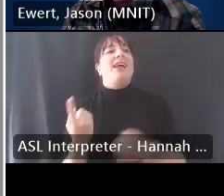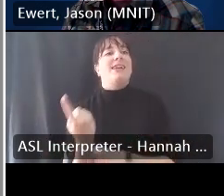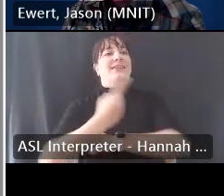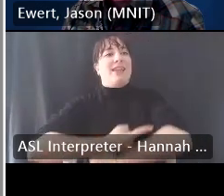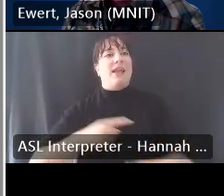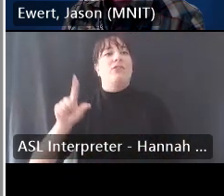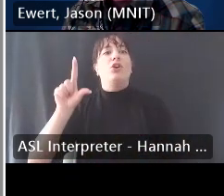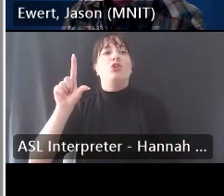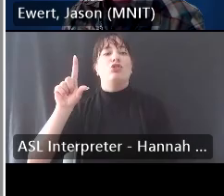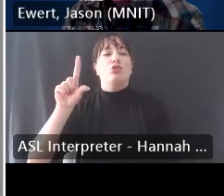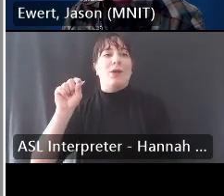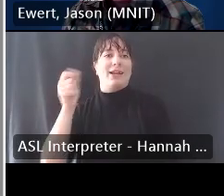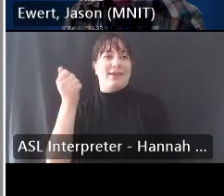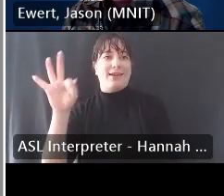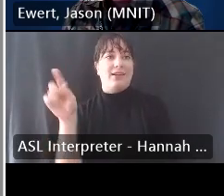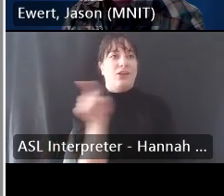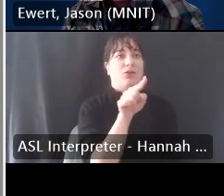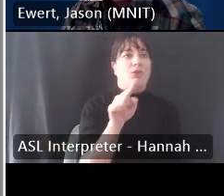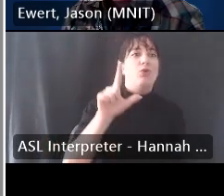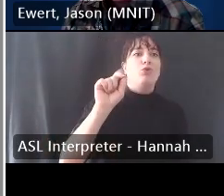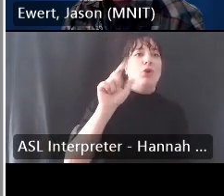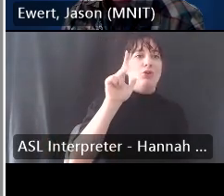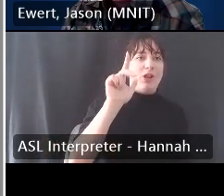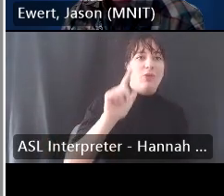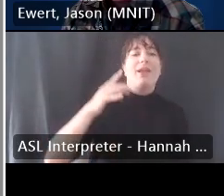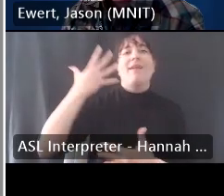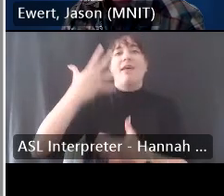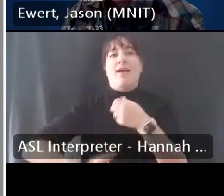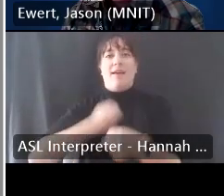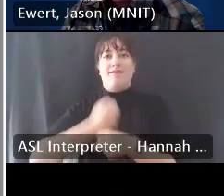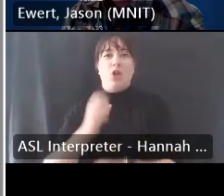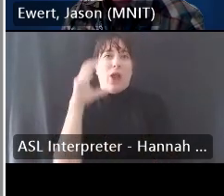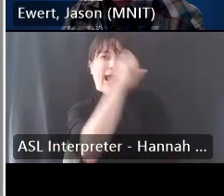OK. So that gives me more information about what's in this section.